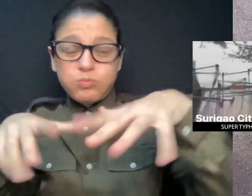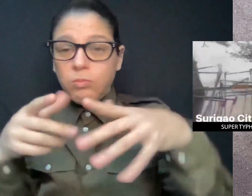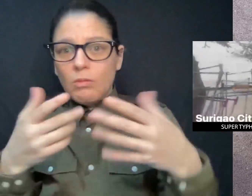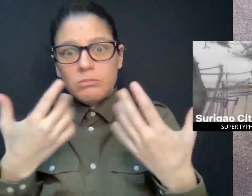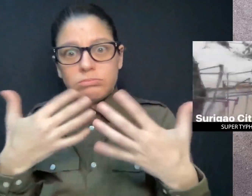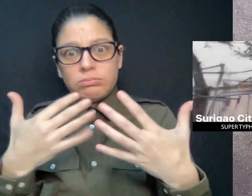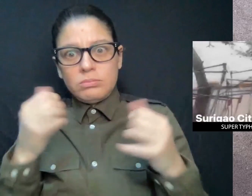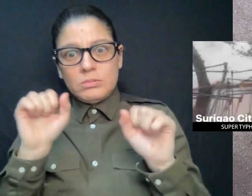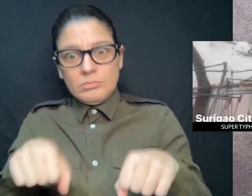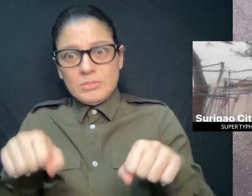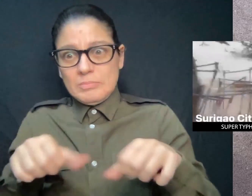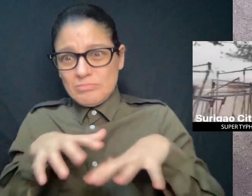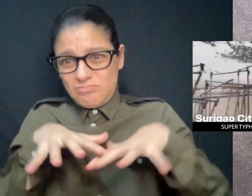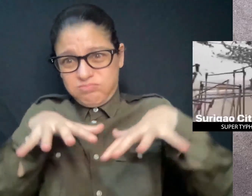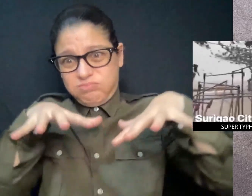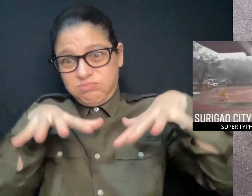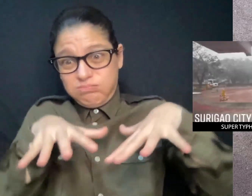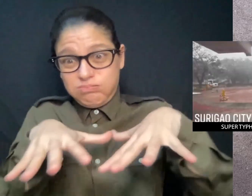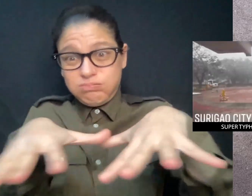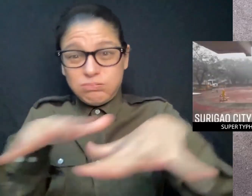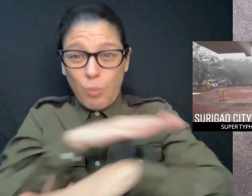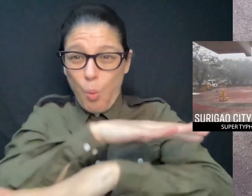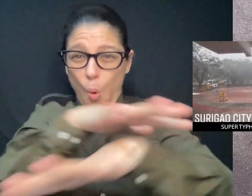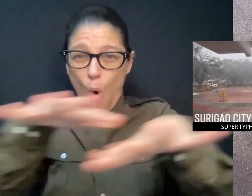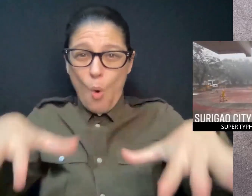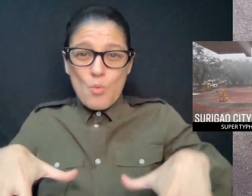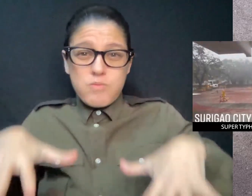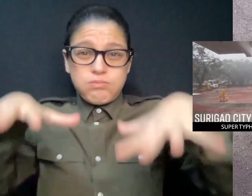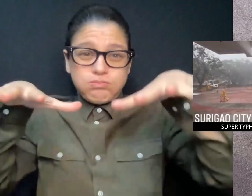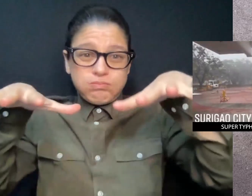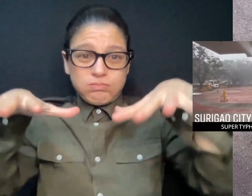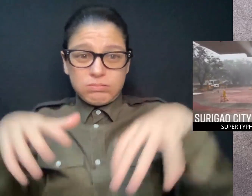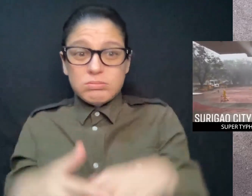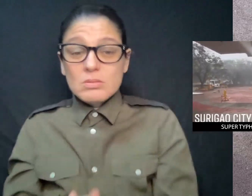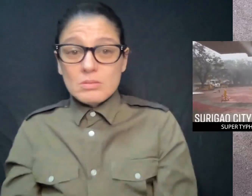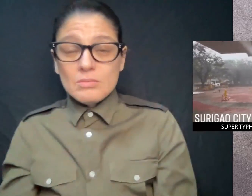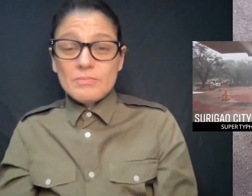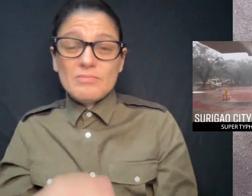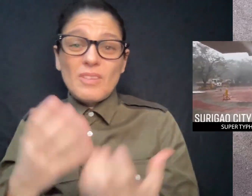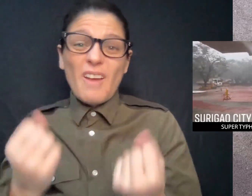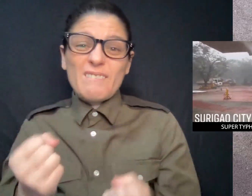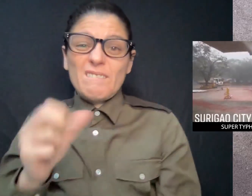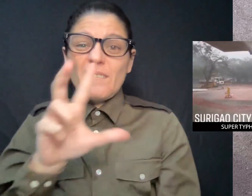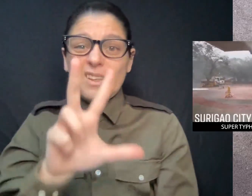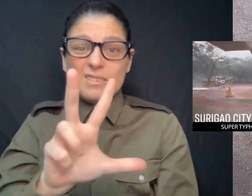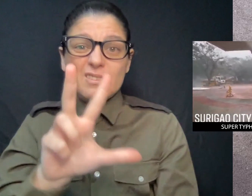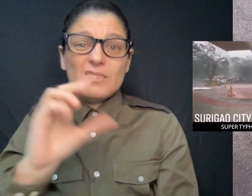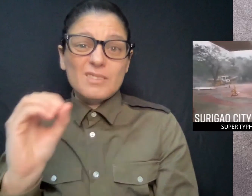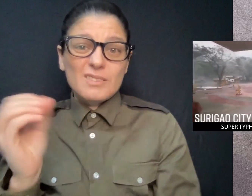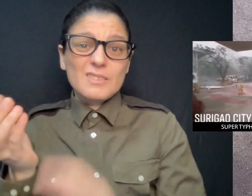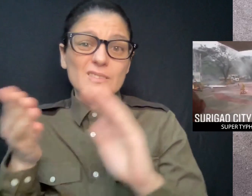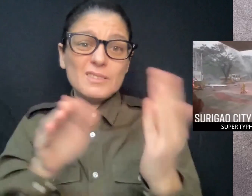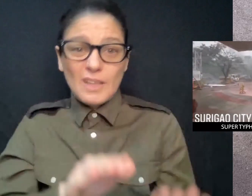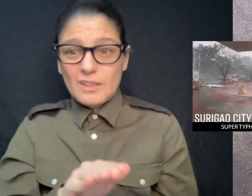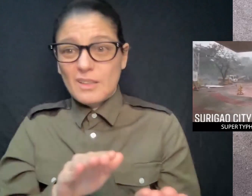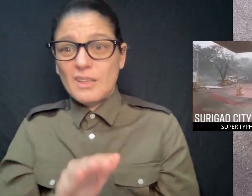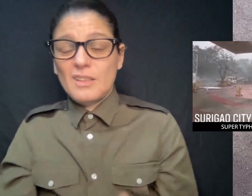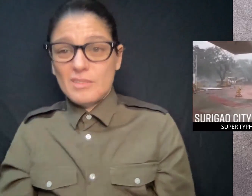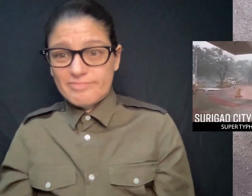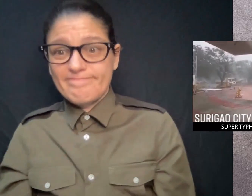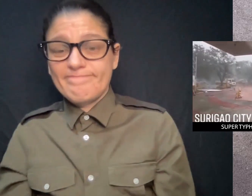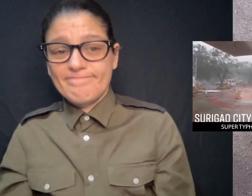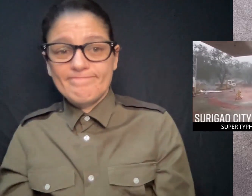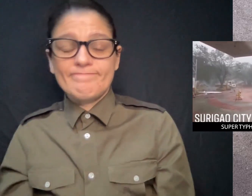and the threat of widespread flooding killing more than 30 people